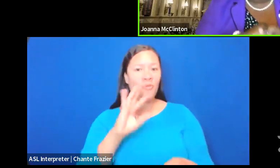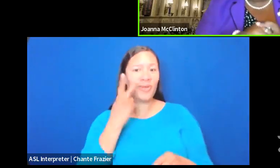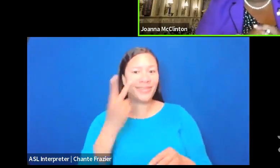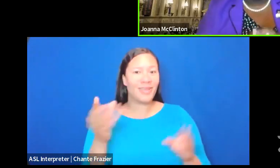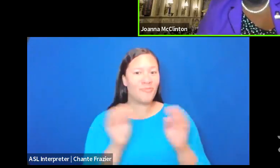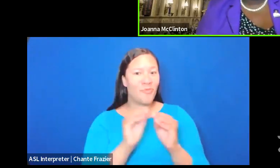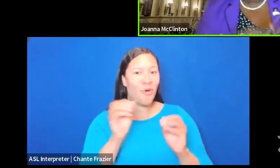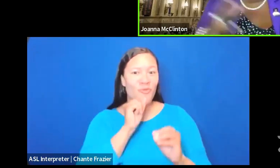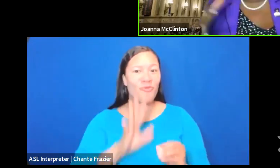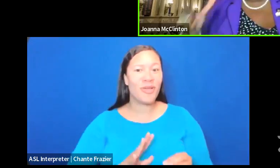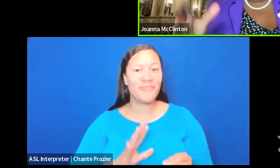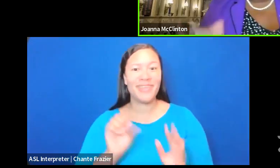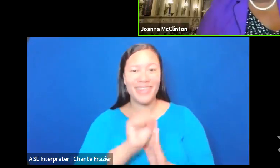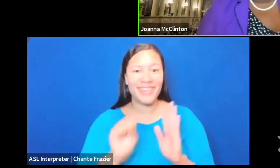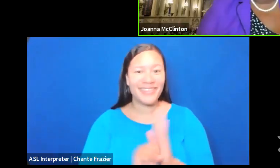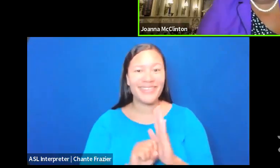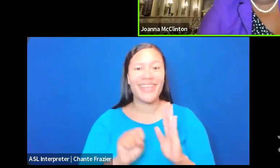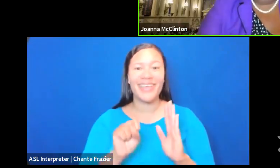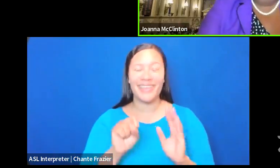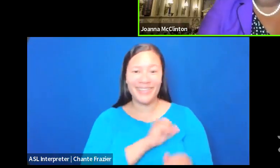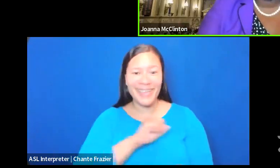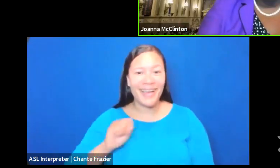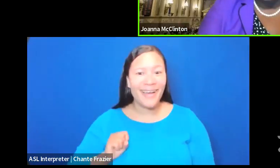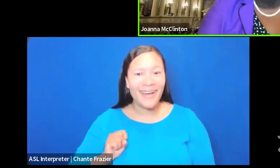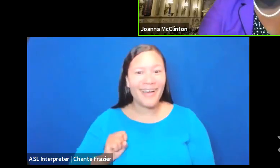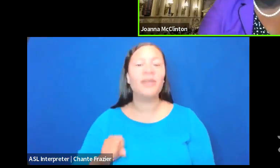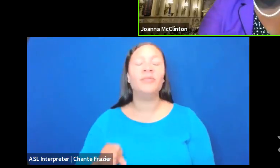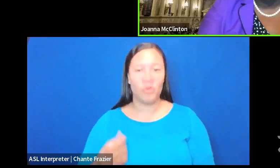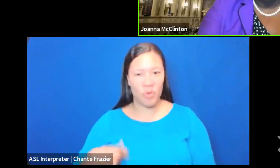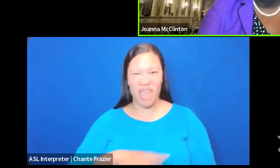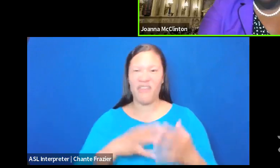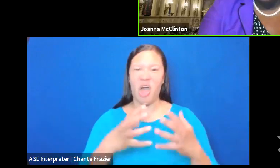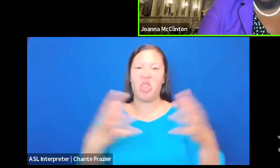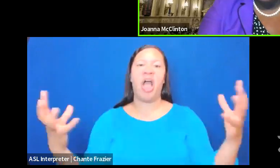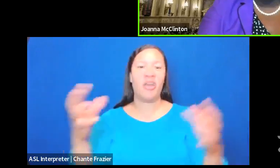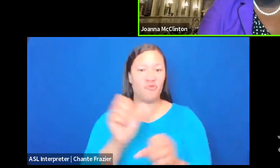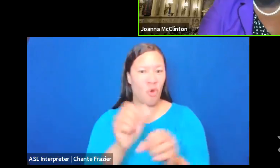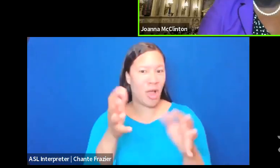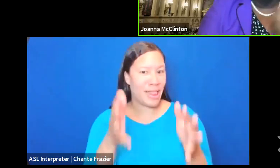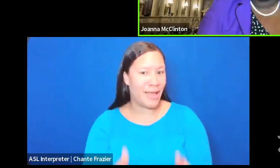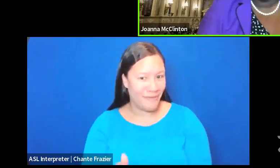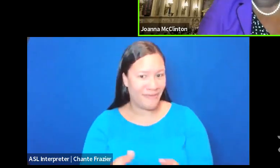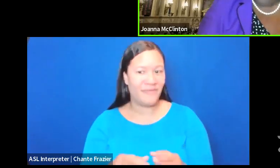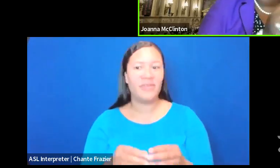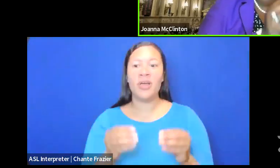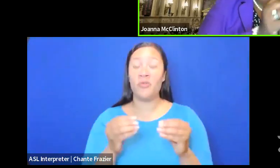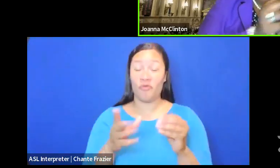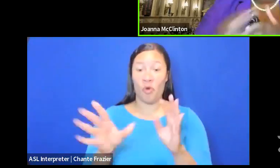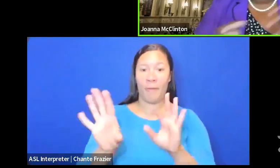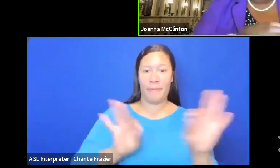higher that one day in this Commonwealth we will look